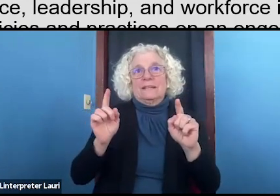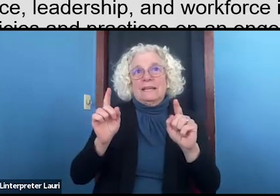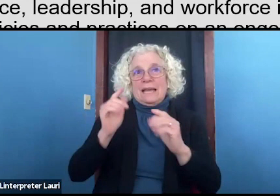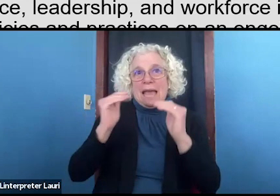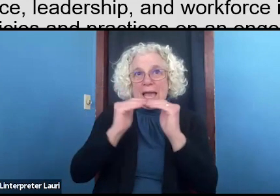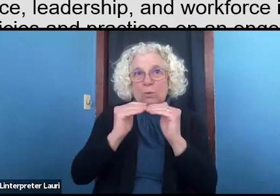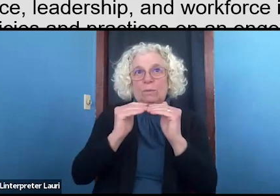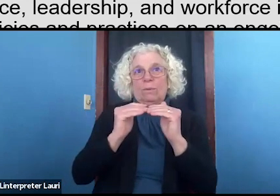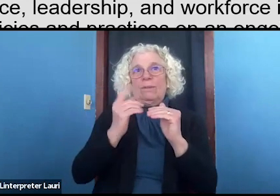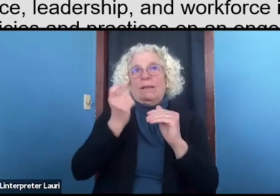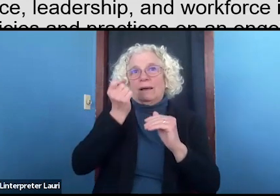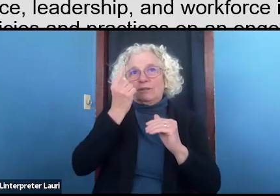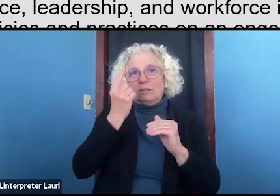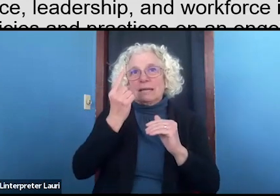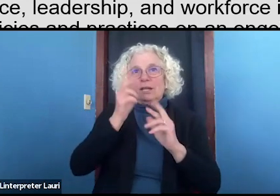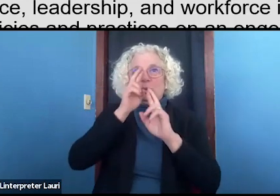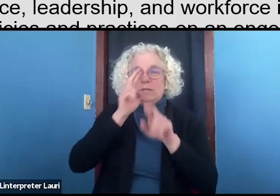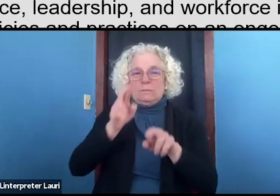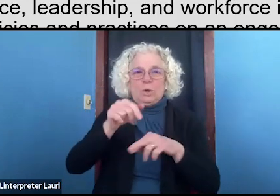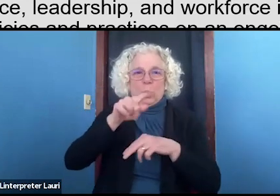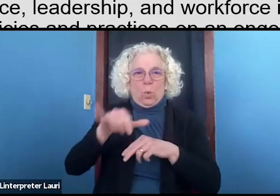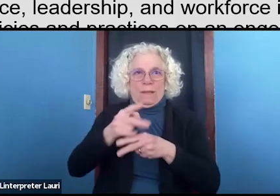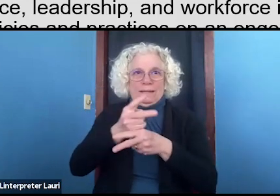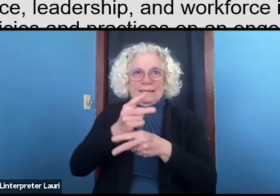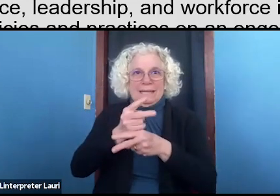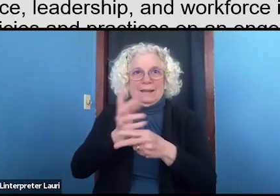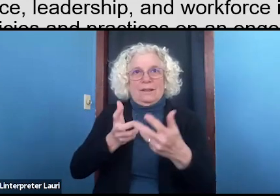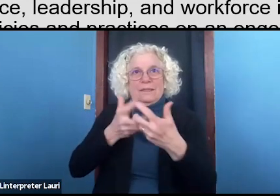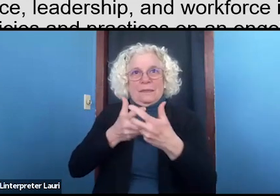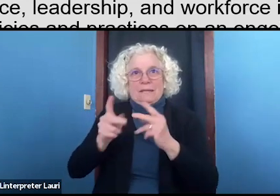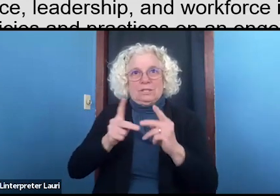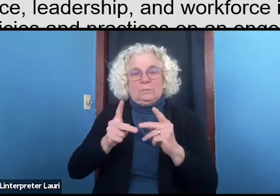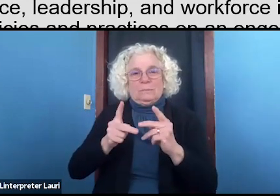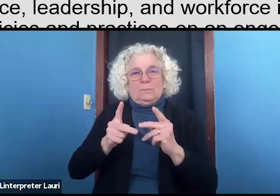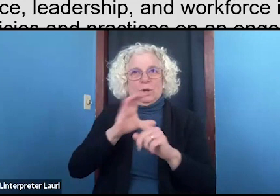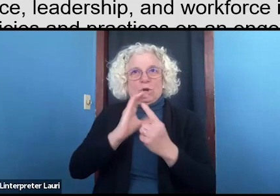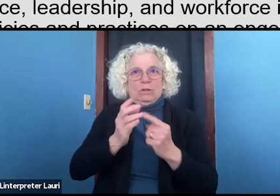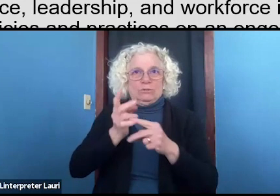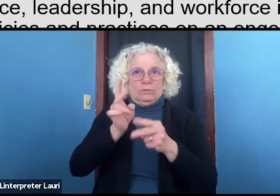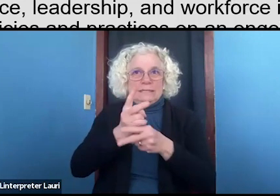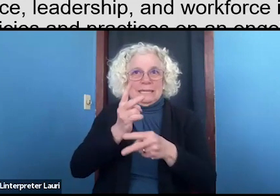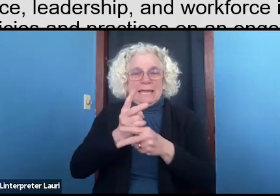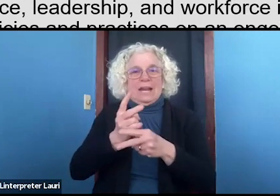care and services that are responsive to diverse cultural health beliefs and practices for languages,